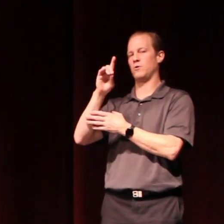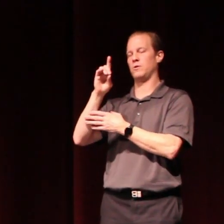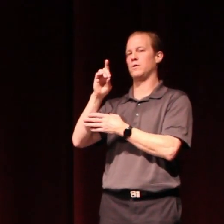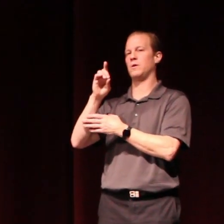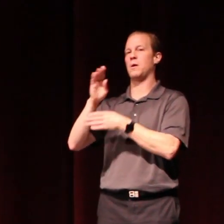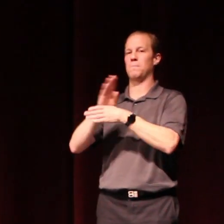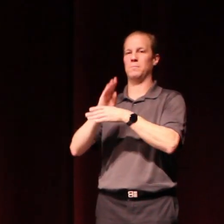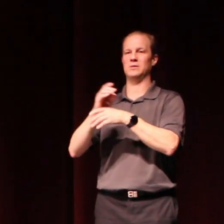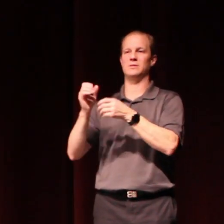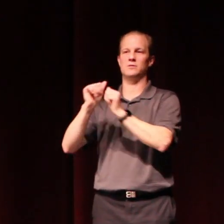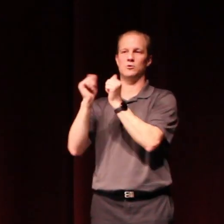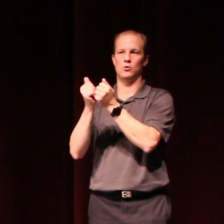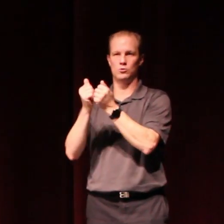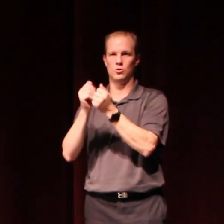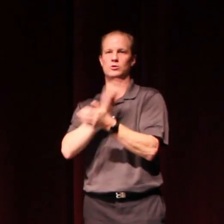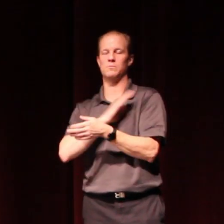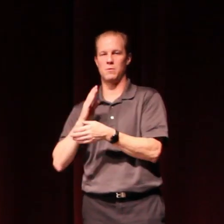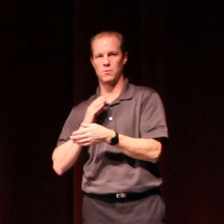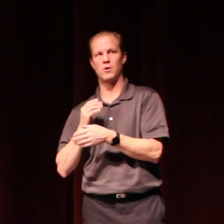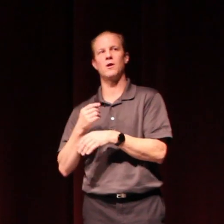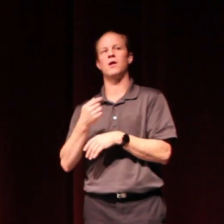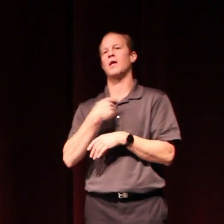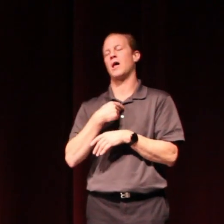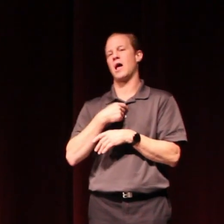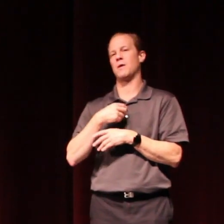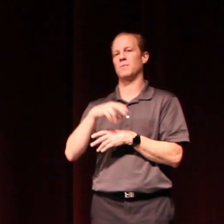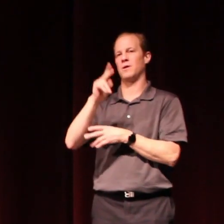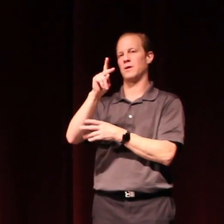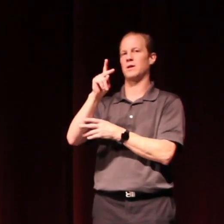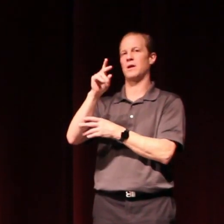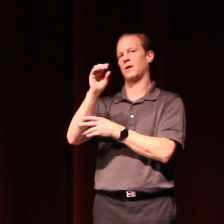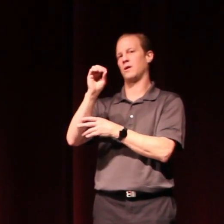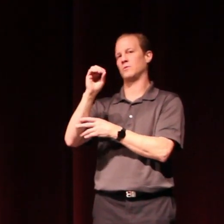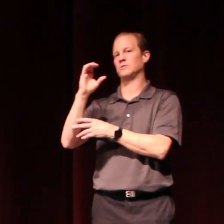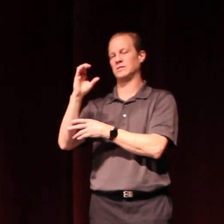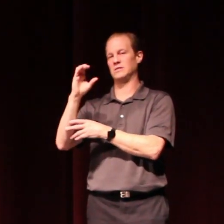I'm a Knights of Columbus Deputy Grand Knight, where I do a lot of charity work, I run a business